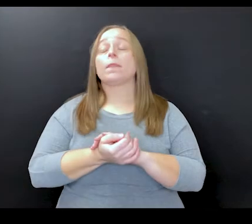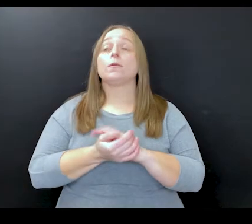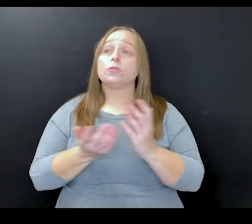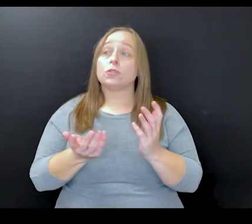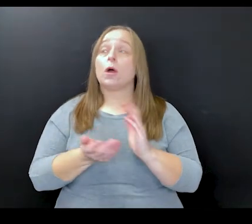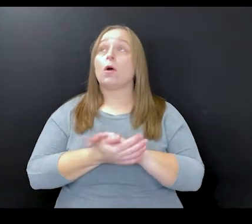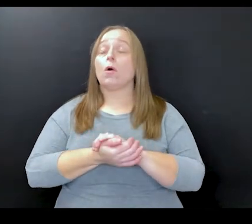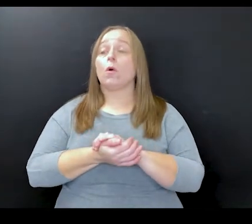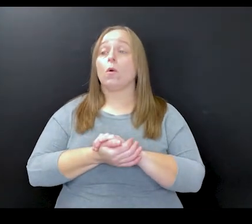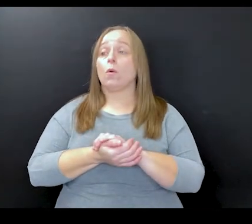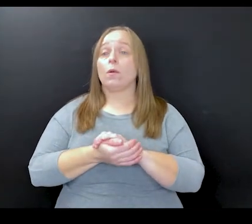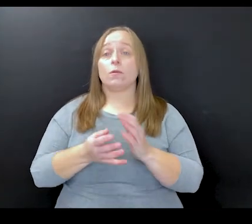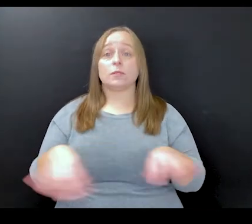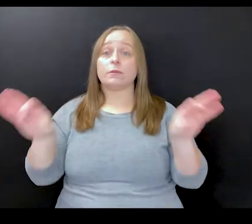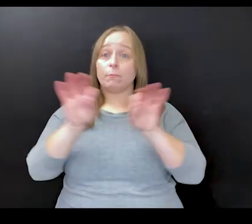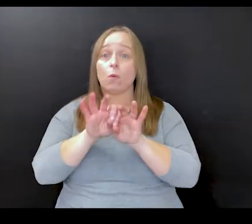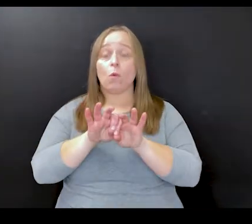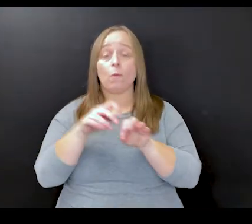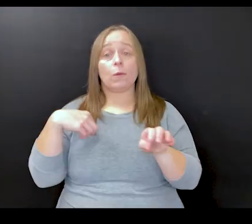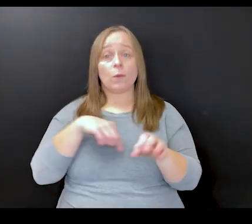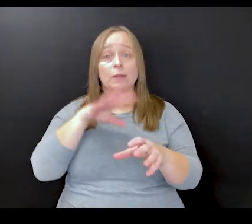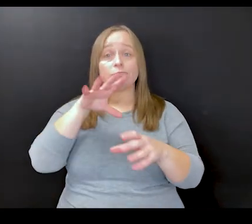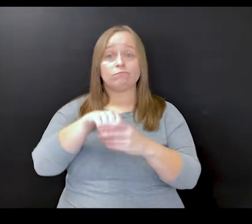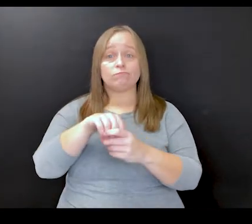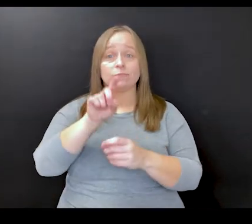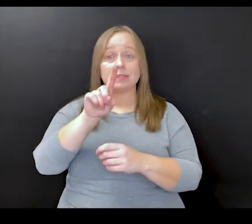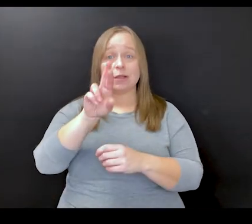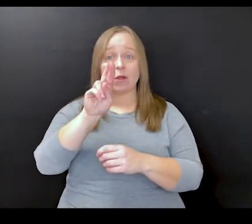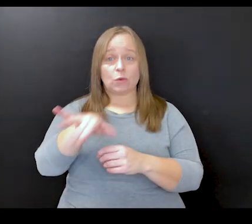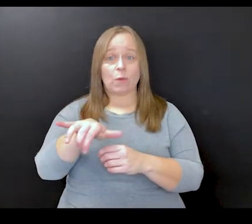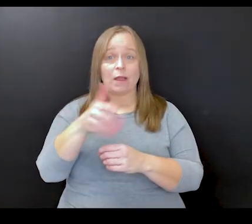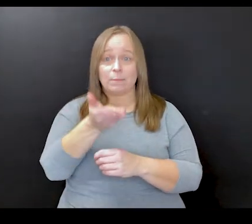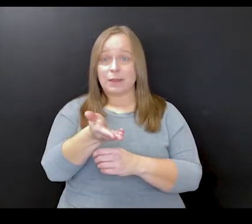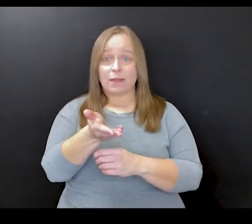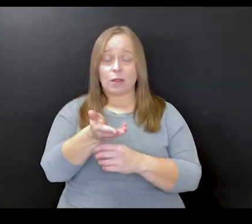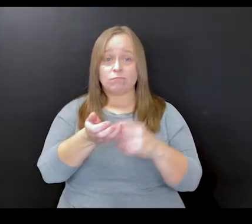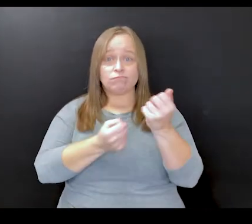And it was important that DRNY be at the table,